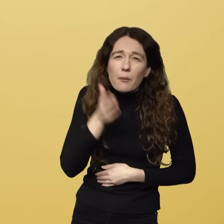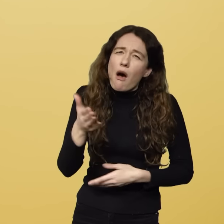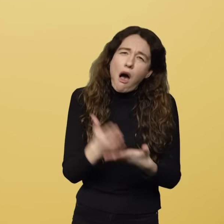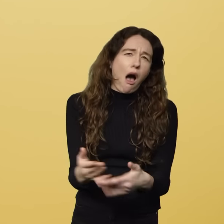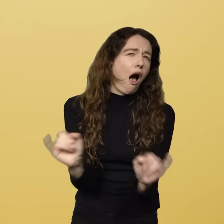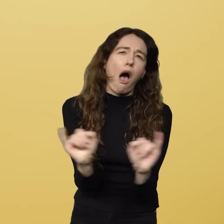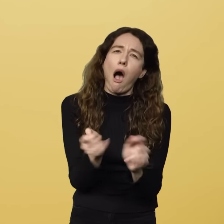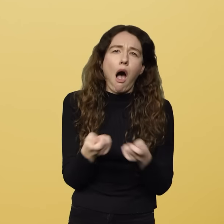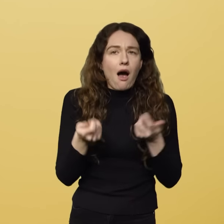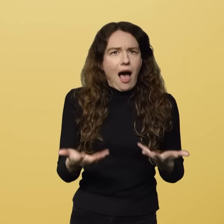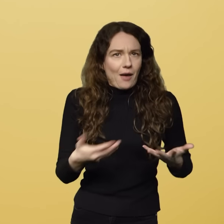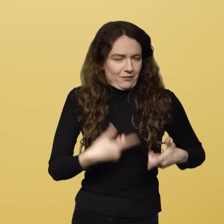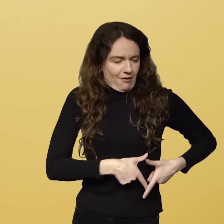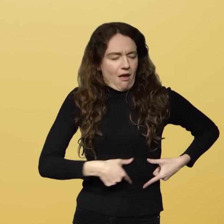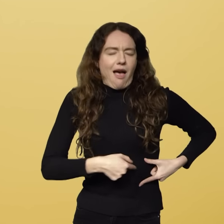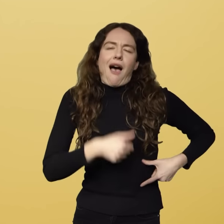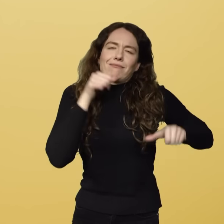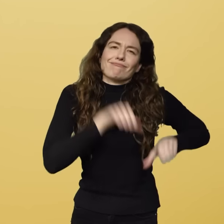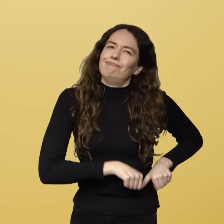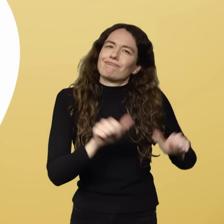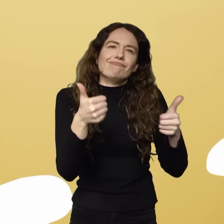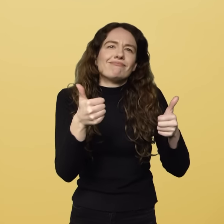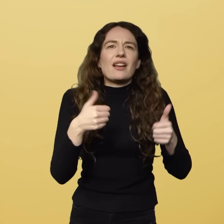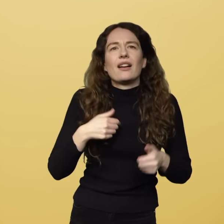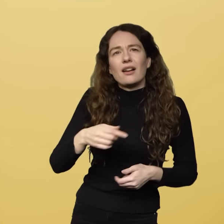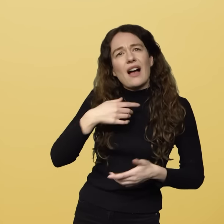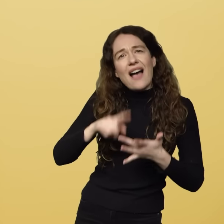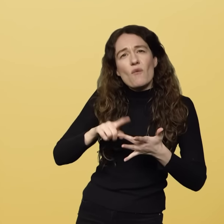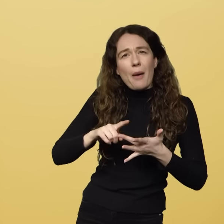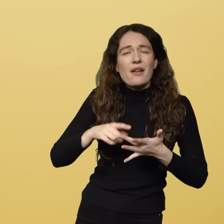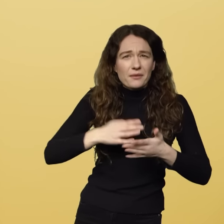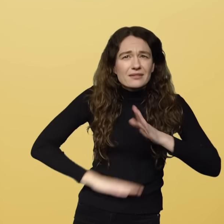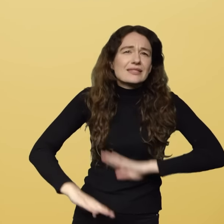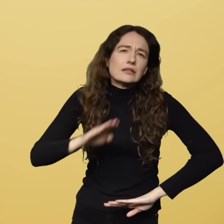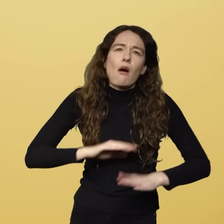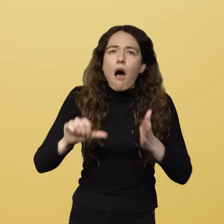affects everybody differently, but we do share some common symptoms. IBD has impacted my body in so many different ways.